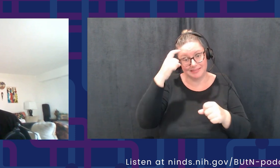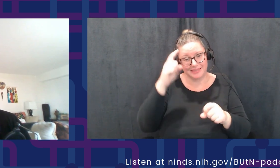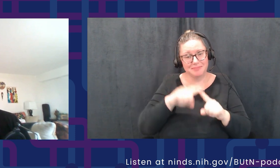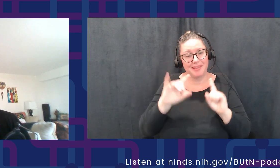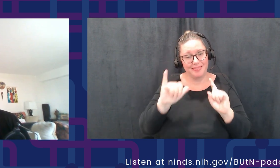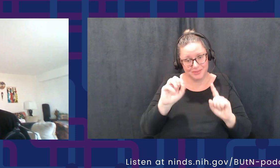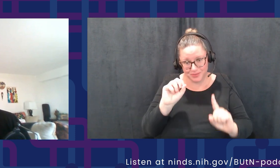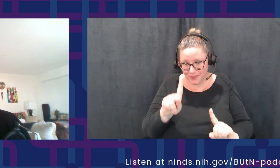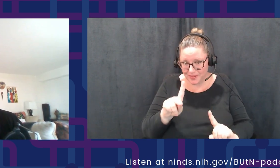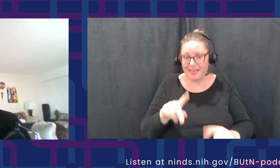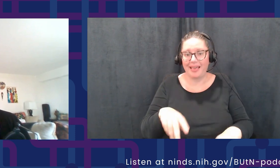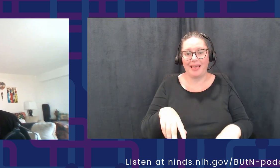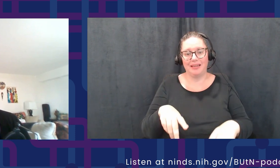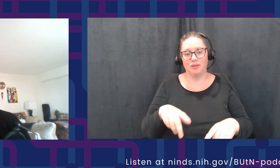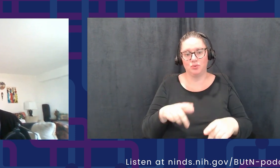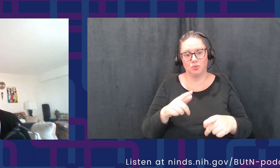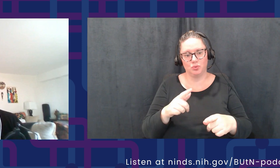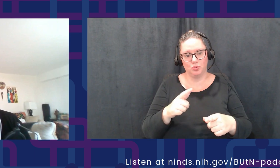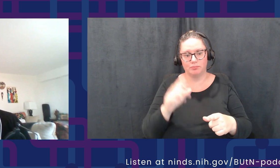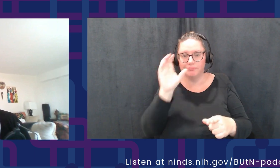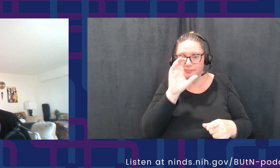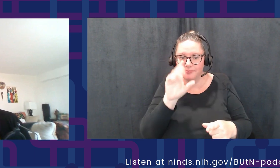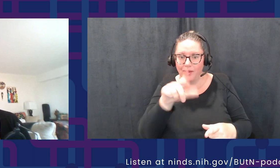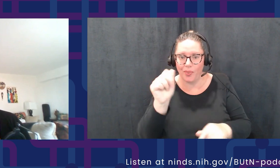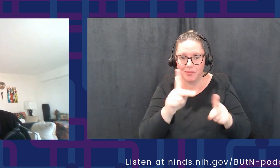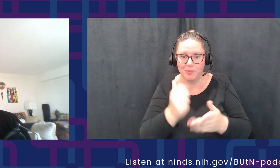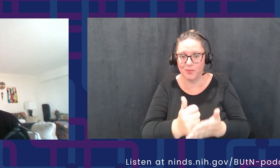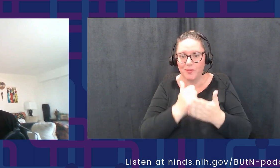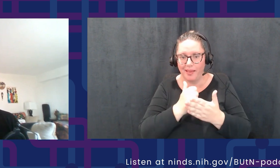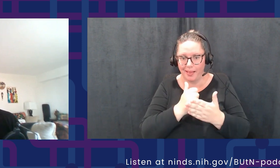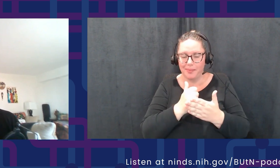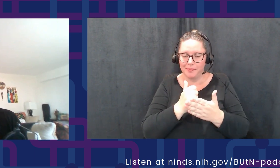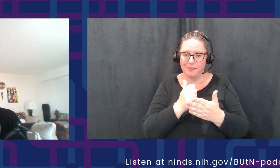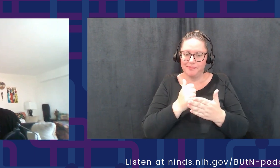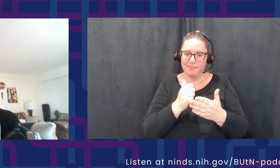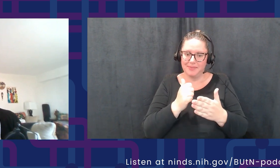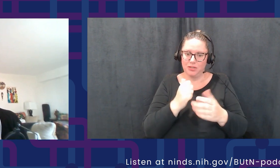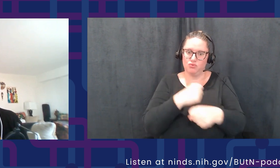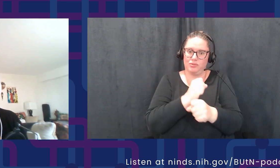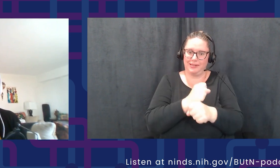But it's okay to enlist other people in helping you craft how